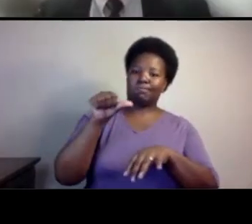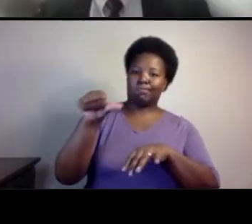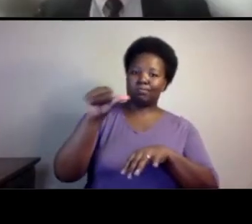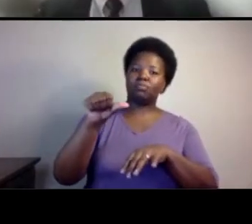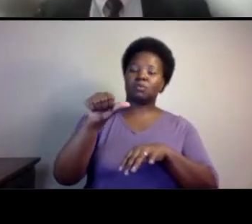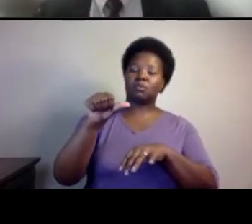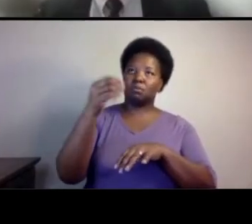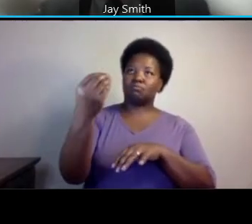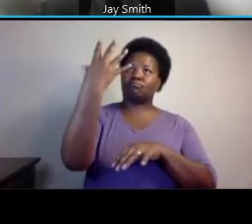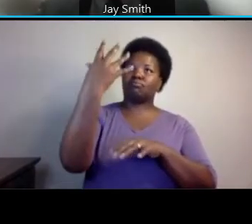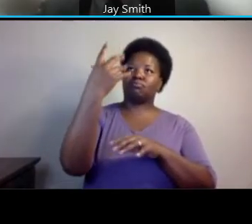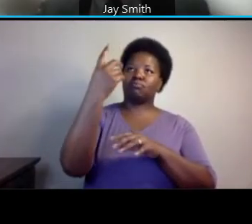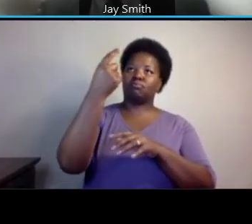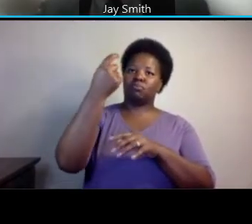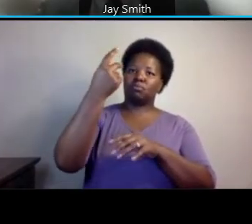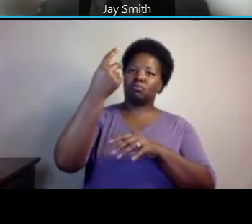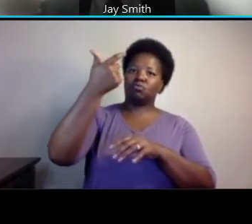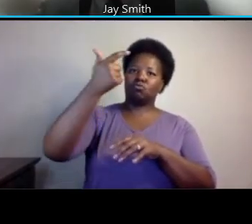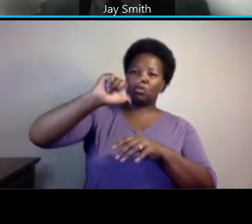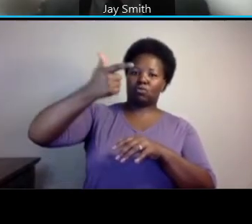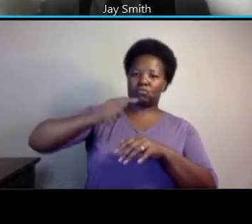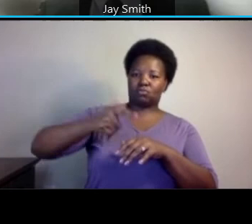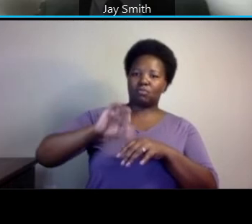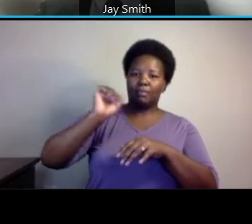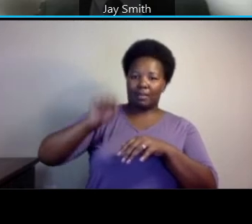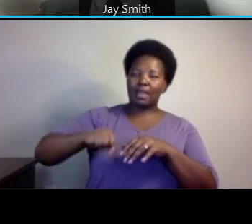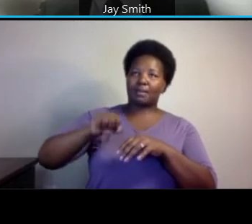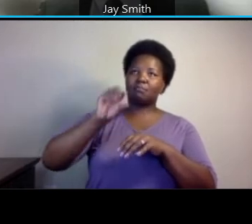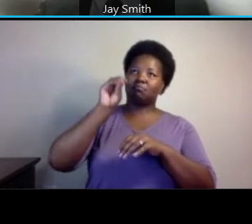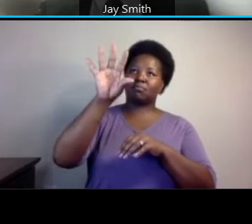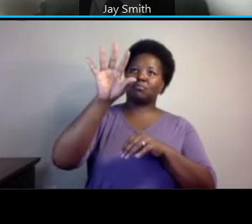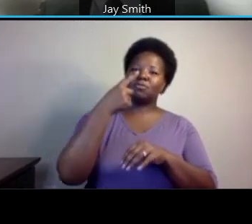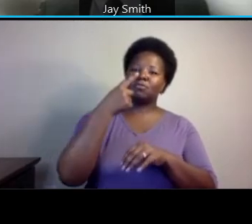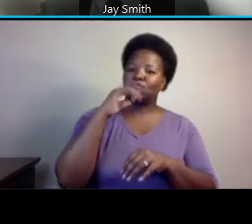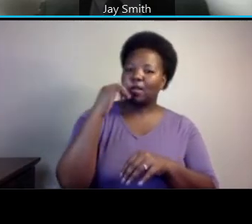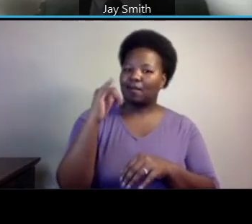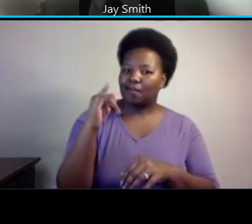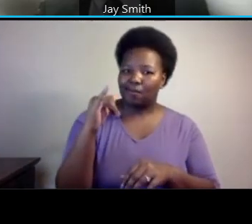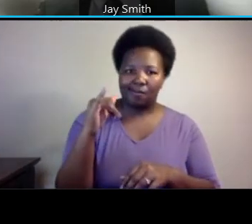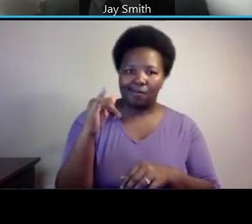uh signals there also uh they're high visibility crosswalks